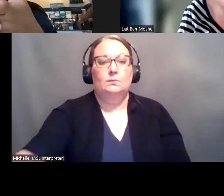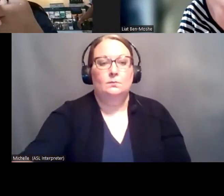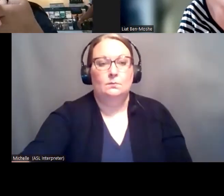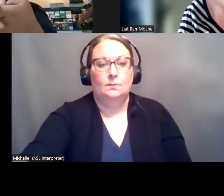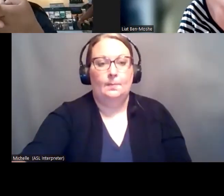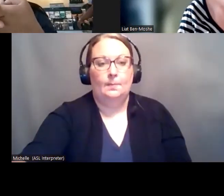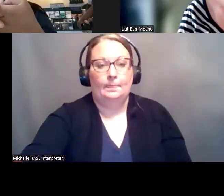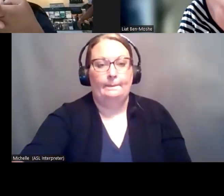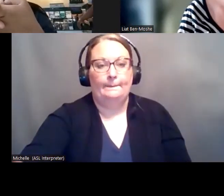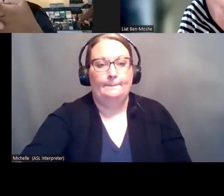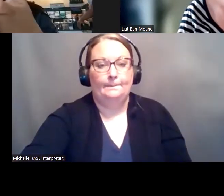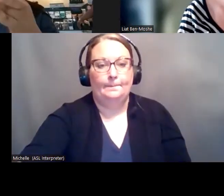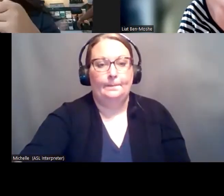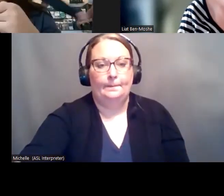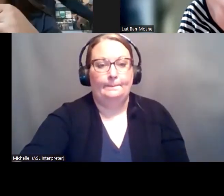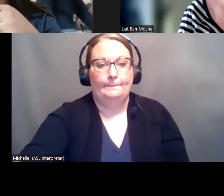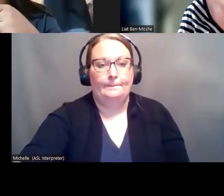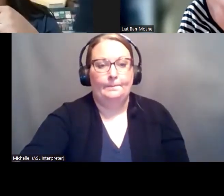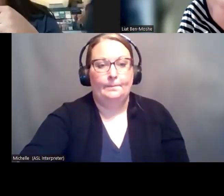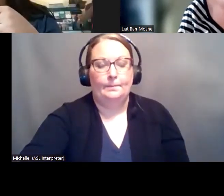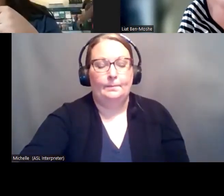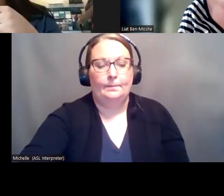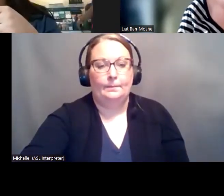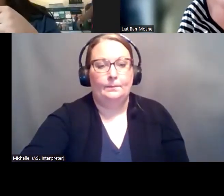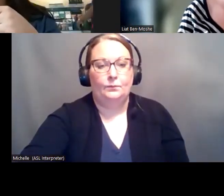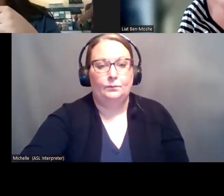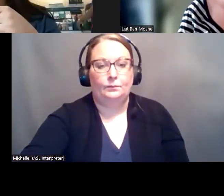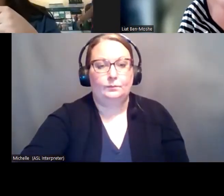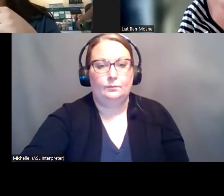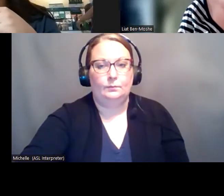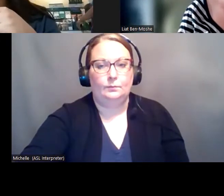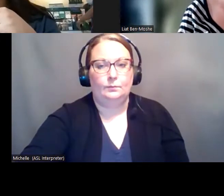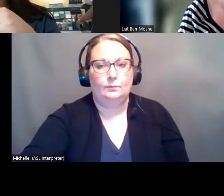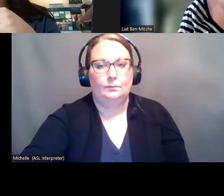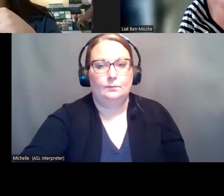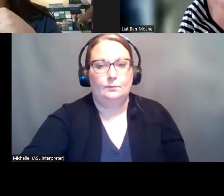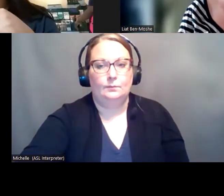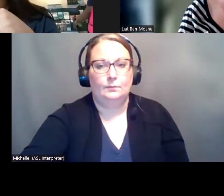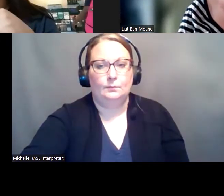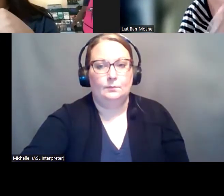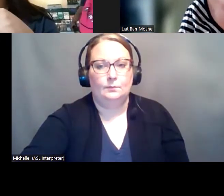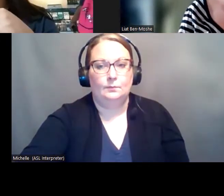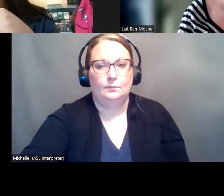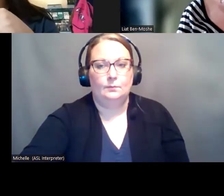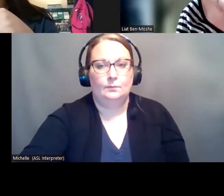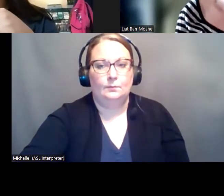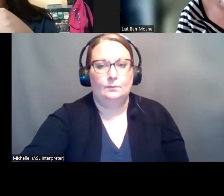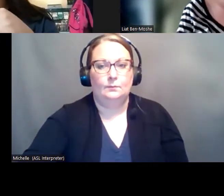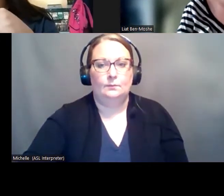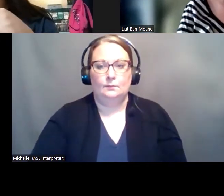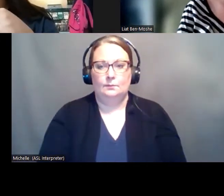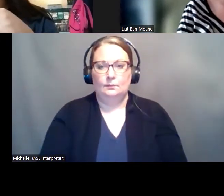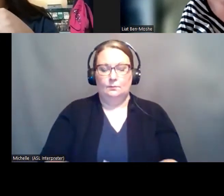Javin, do you wanna read that one in the chat, and then I'll call on the people with their hands raised? [Javin] Sure.